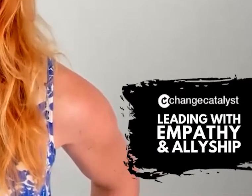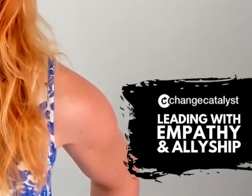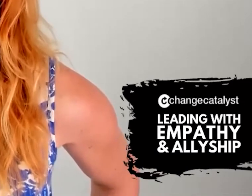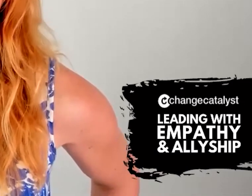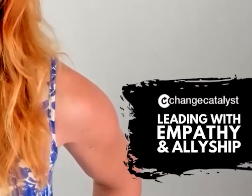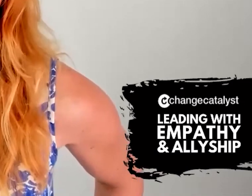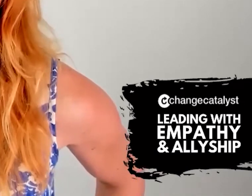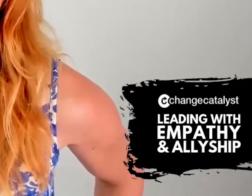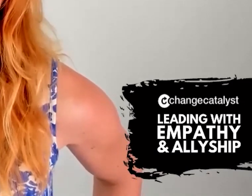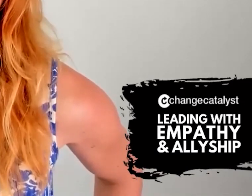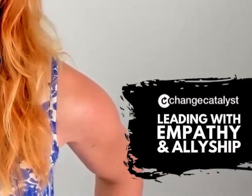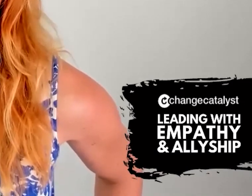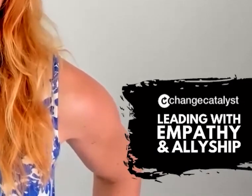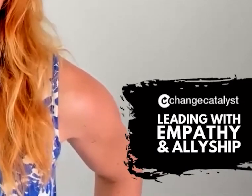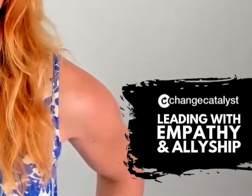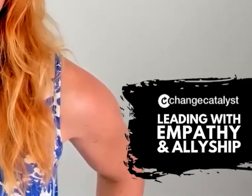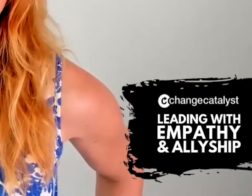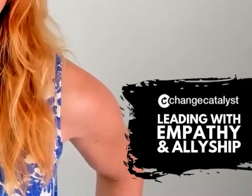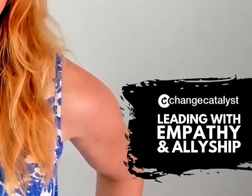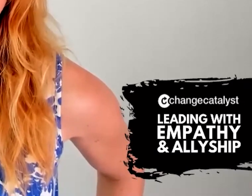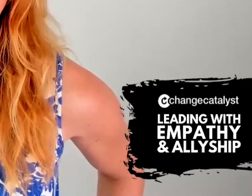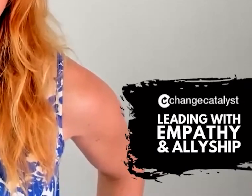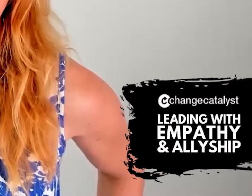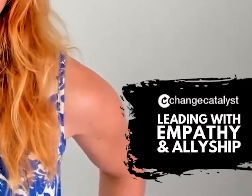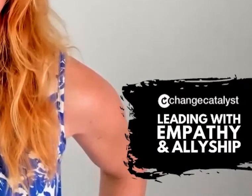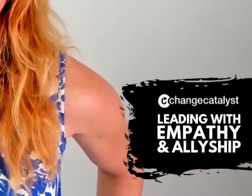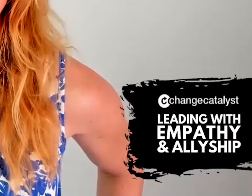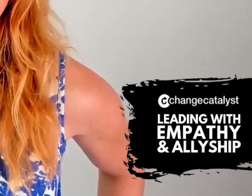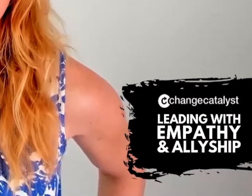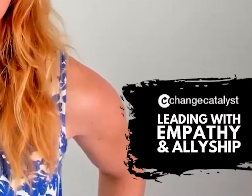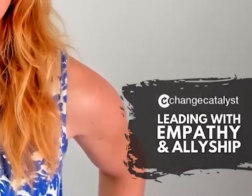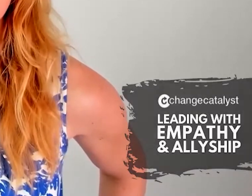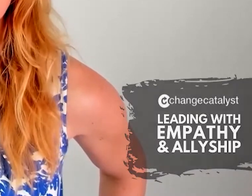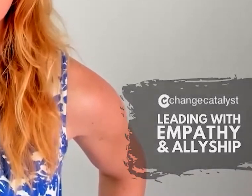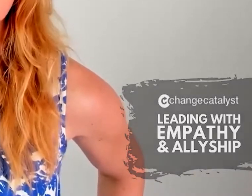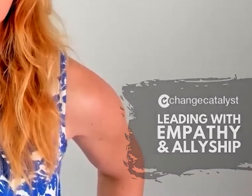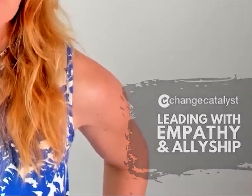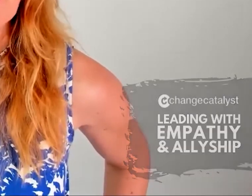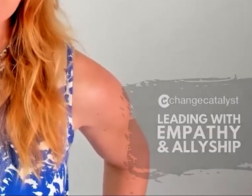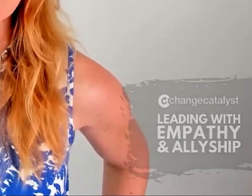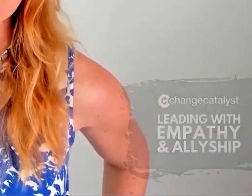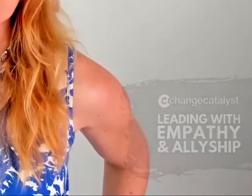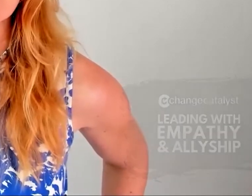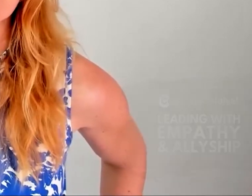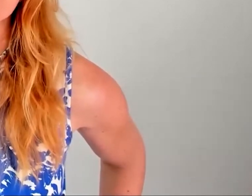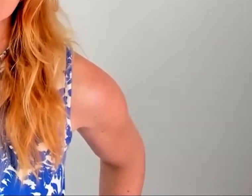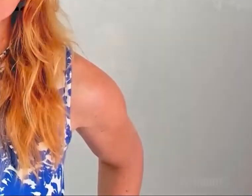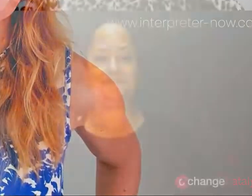You can learn more about my work and sign up to join us for a live recording at ally.cc. All right, let's dive in.